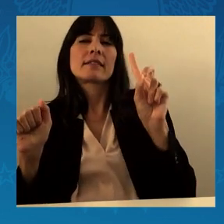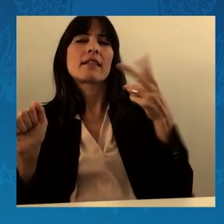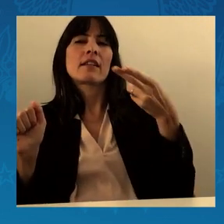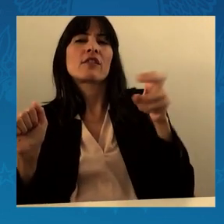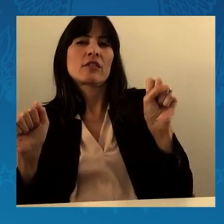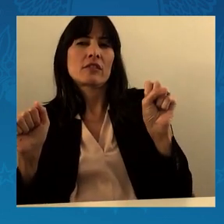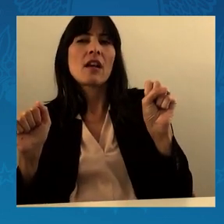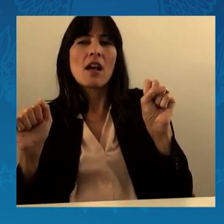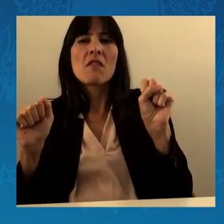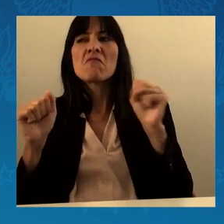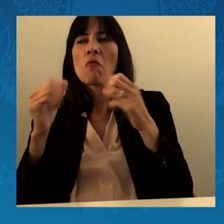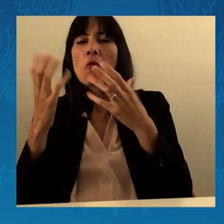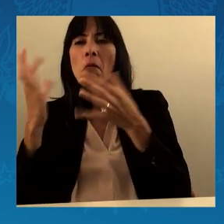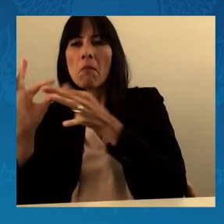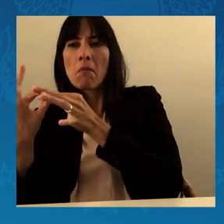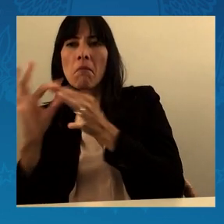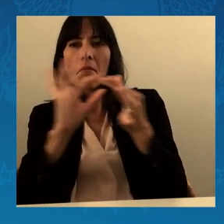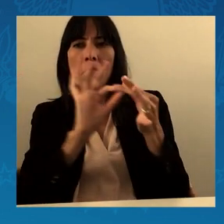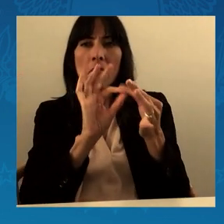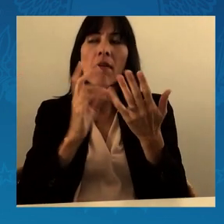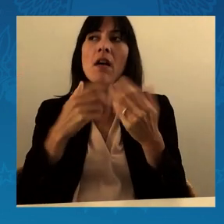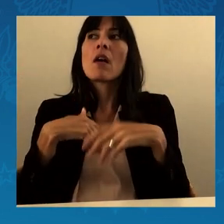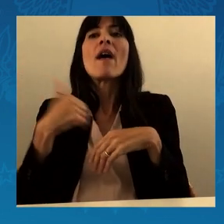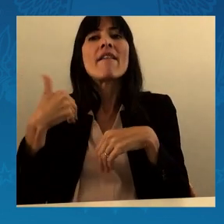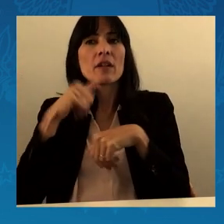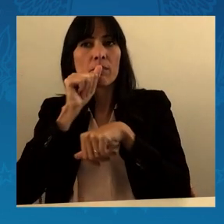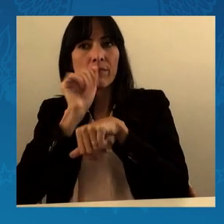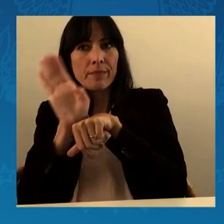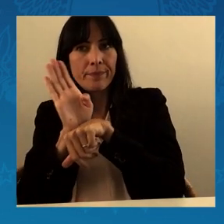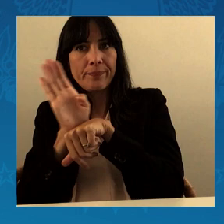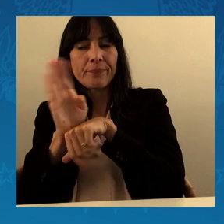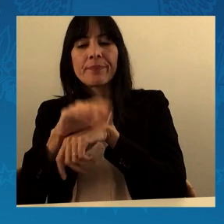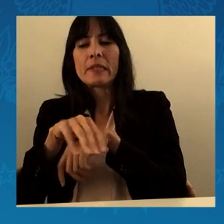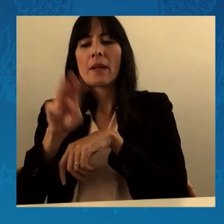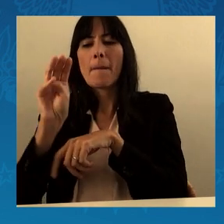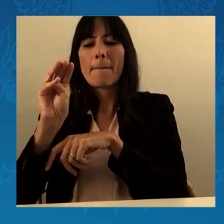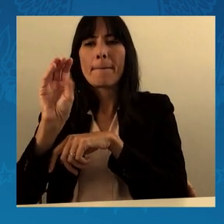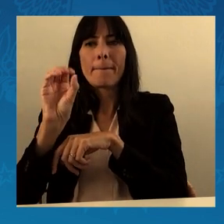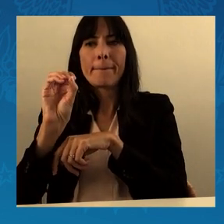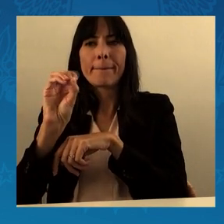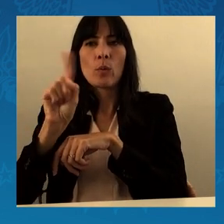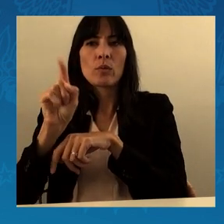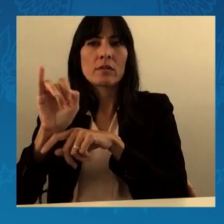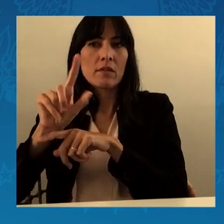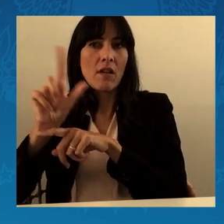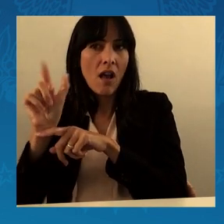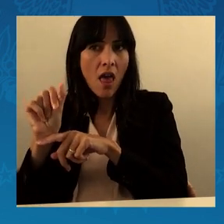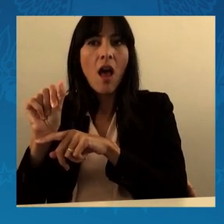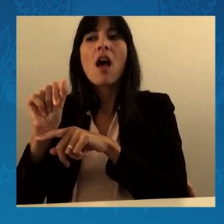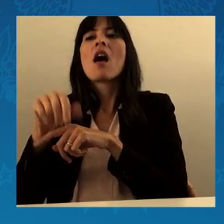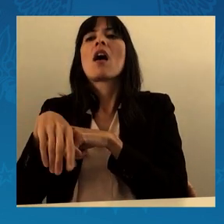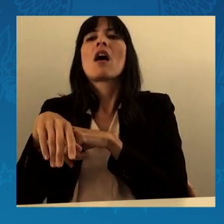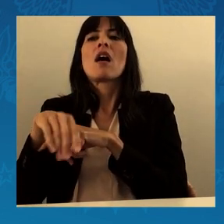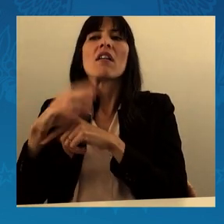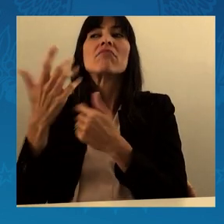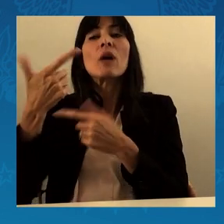when it comes to corporate partnerships. We work with Mozilla doing different projects with that, as well as Google to do our residence program